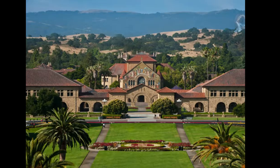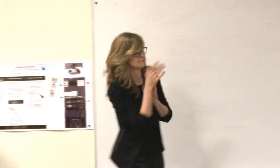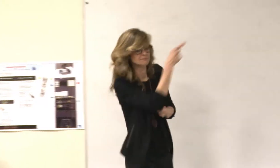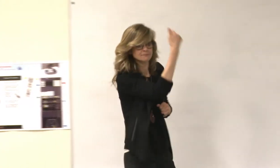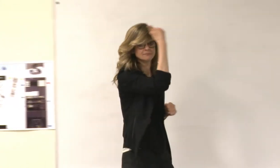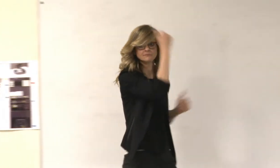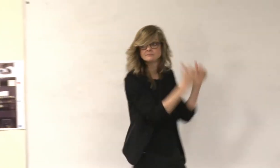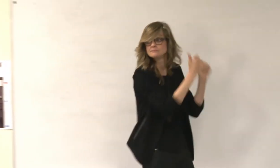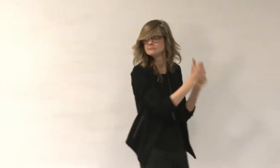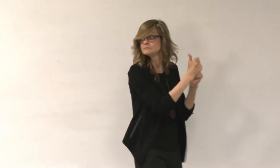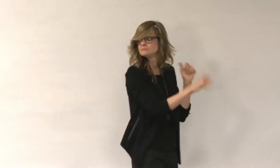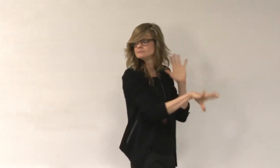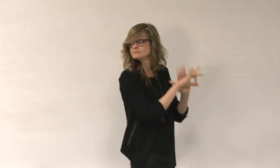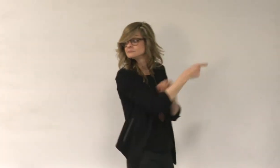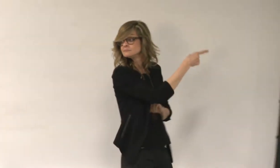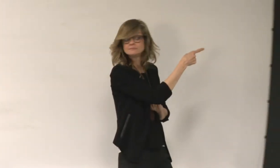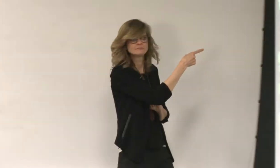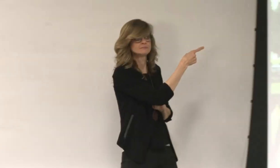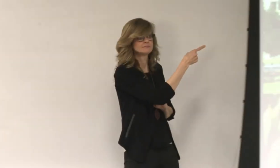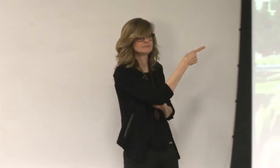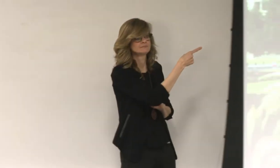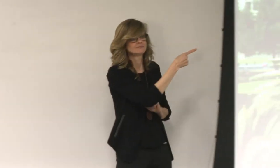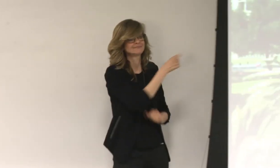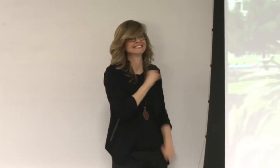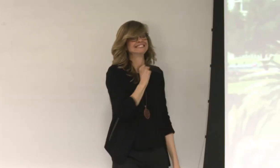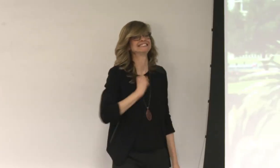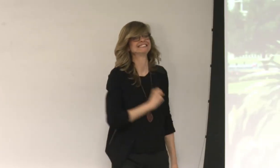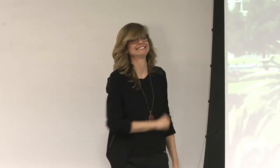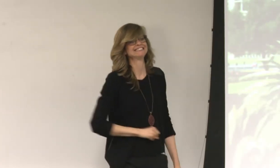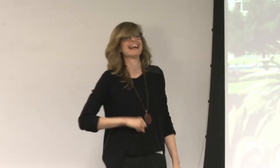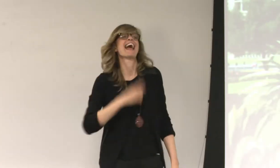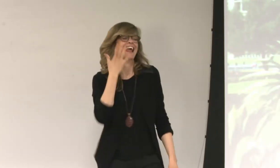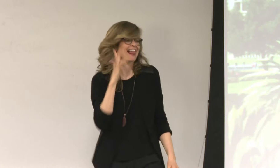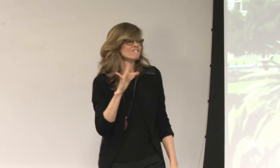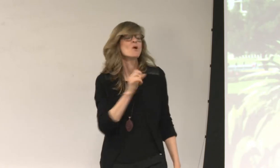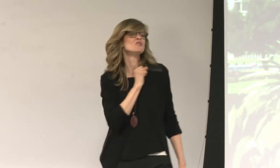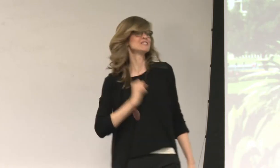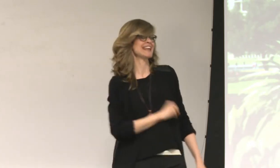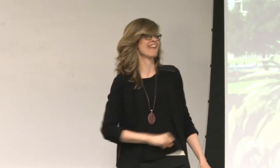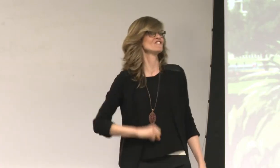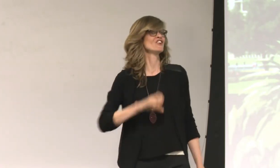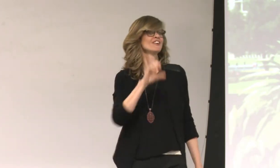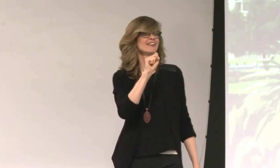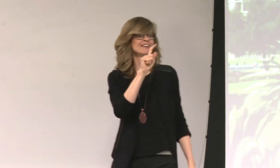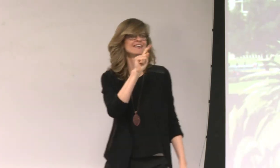DOES ANYONE KNOW WHICH COLLEGE THIS IS? STANFORD. CALIFORNIA.